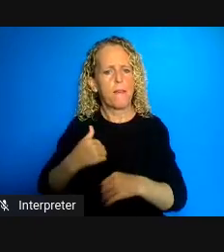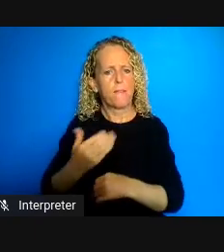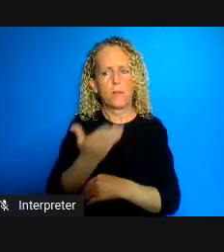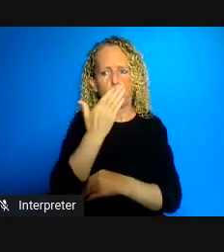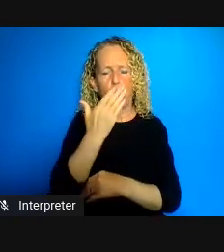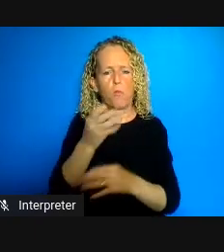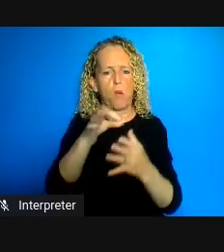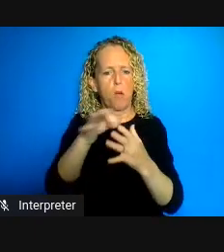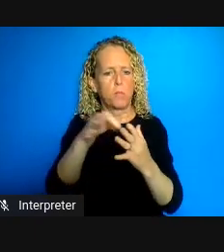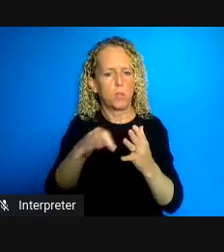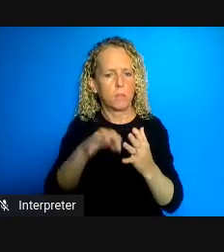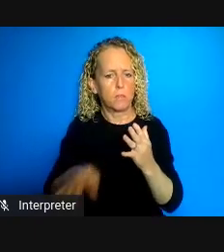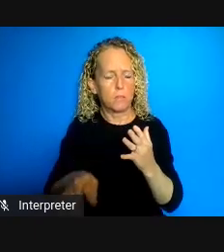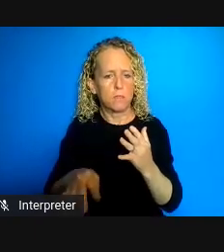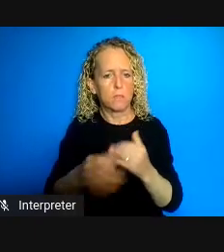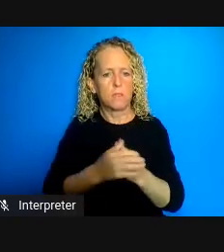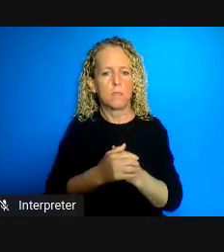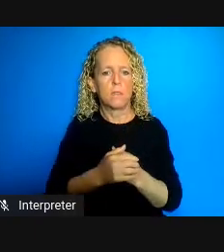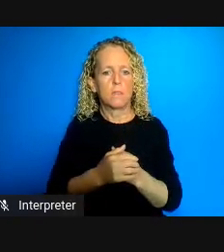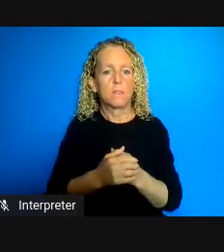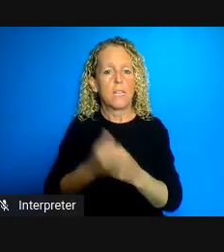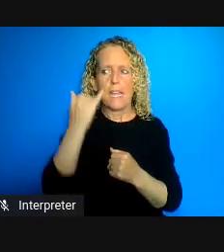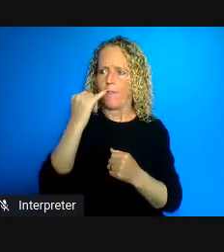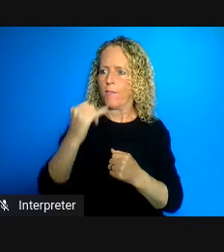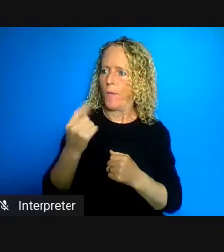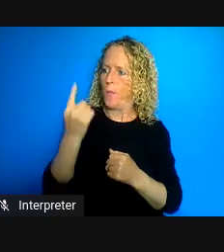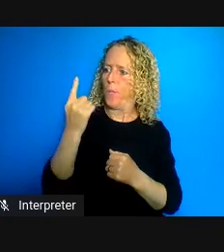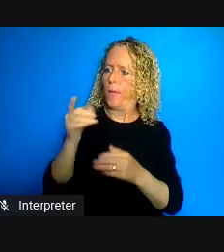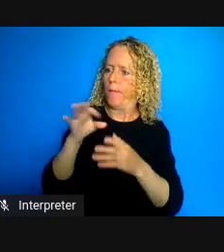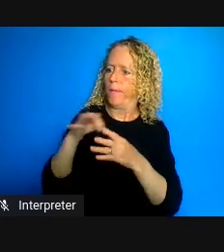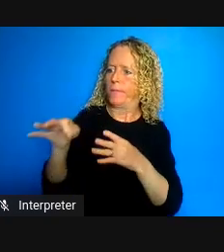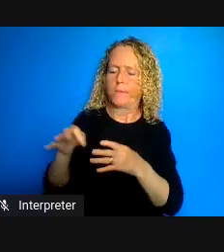when there's only one option and moreover it's pretty grim weather about